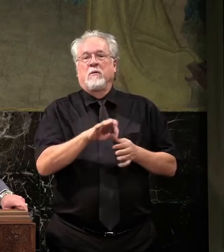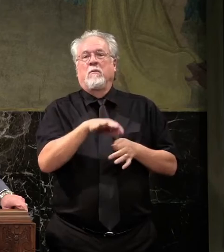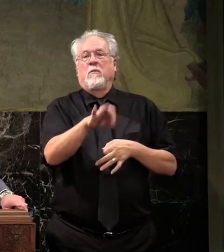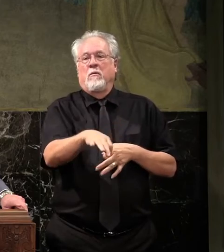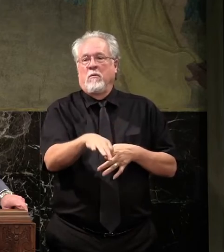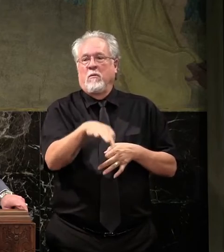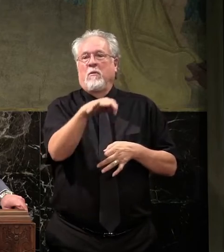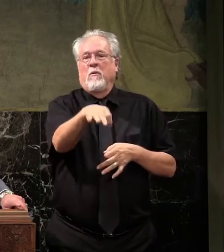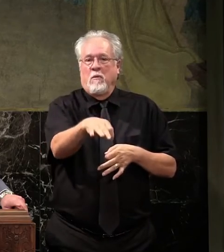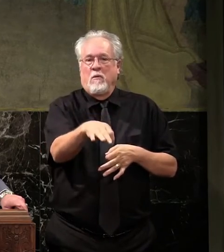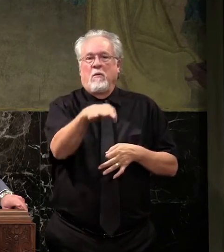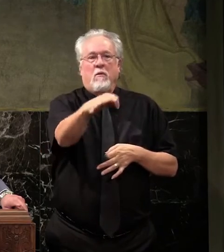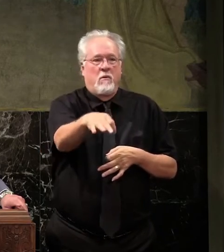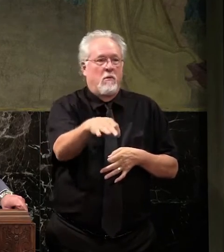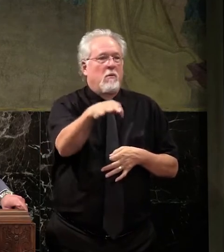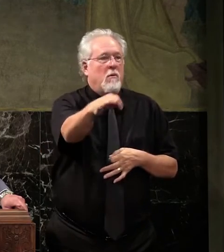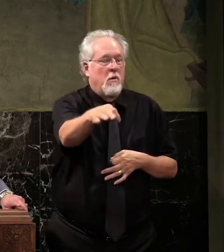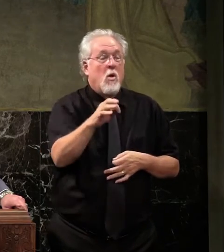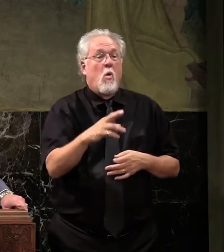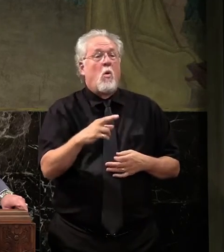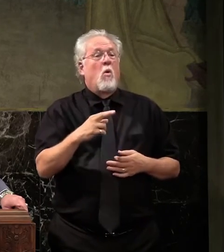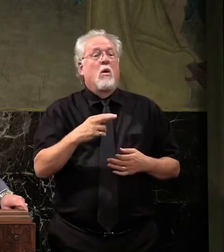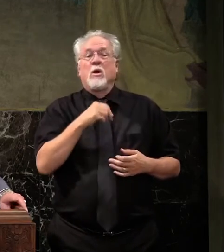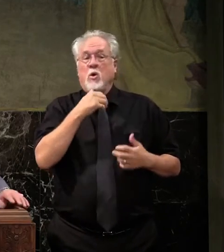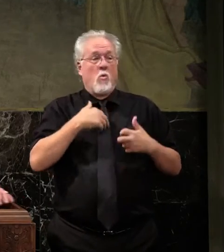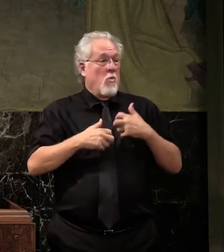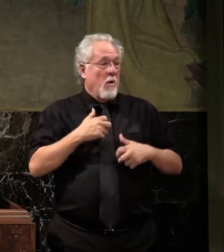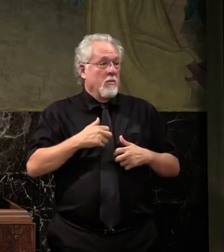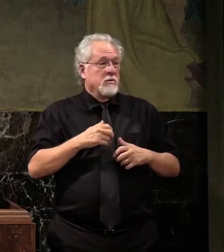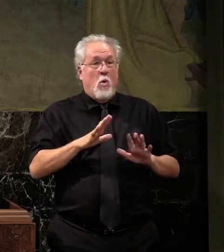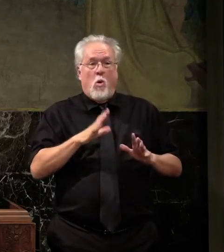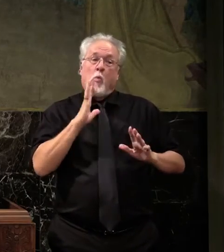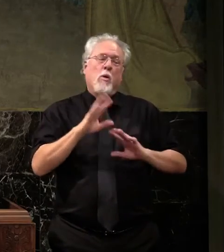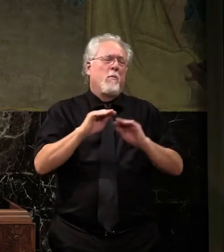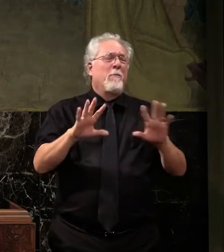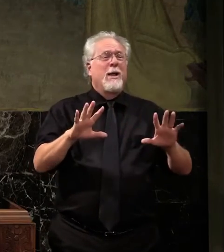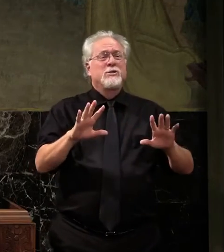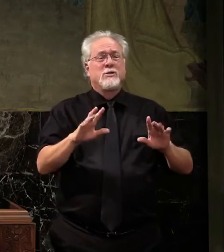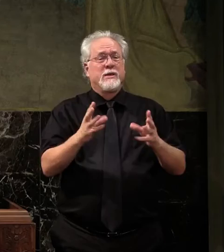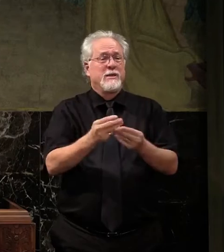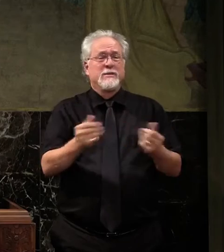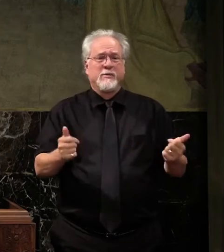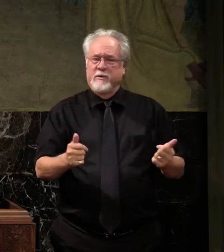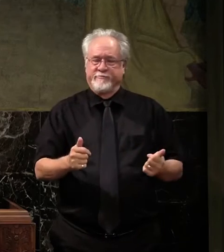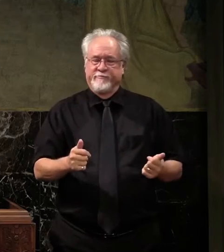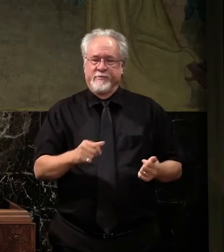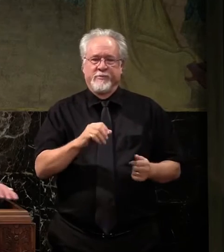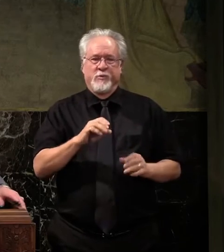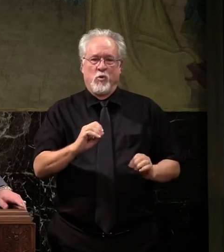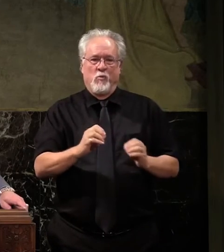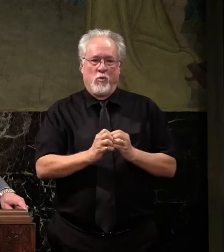somehow they will magically disappear are over. So we are no way out of the woods